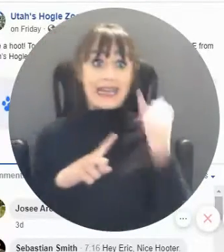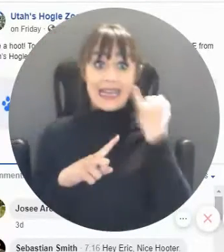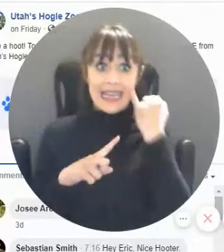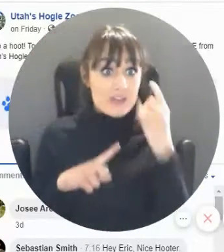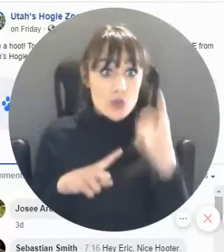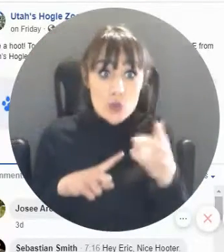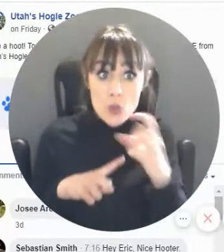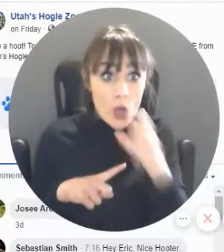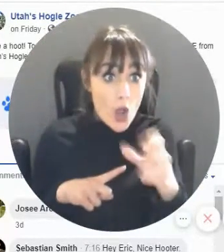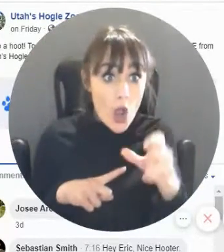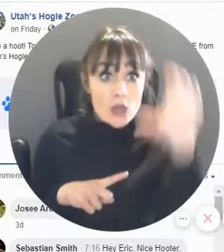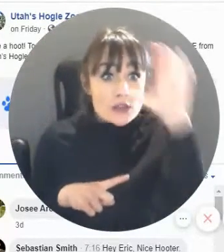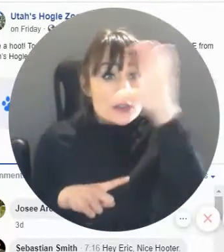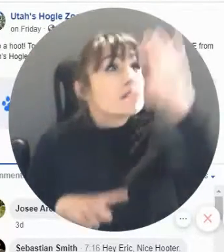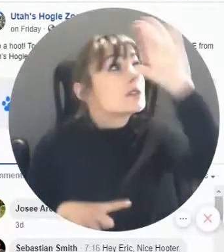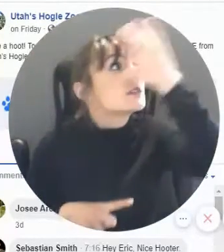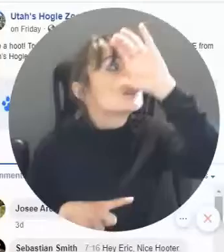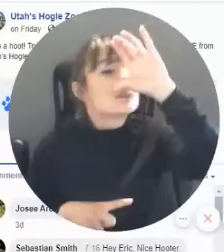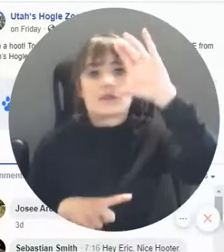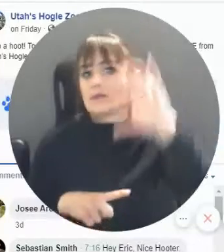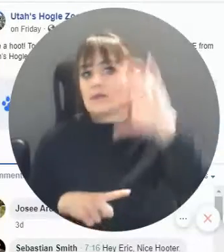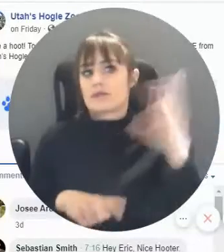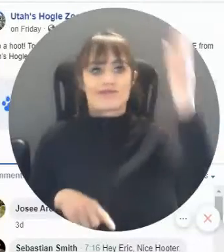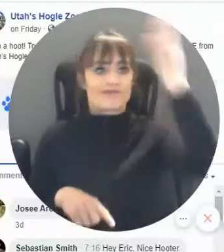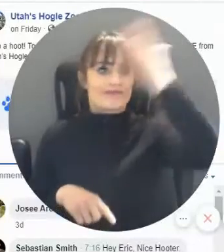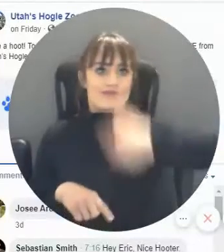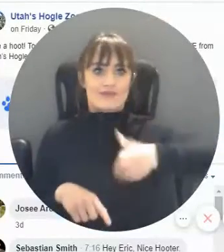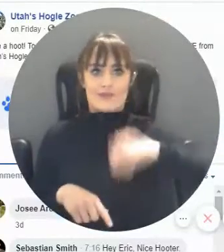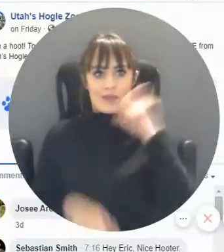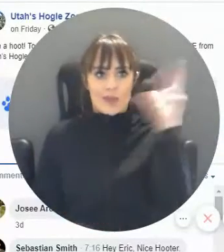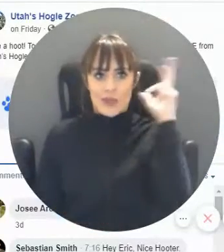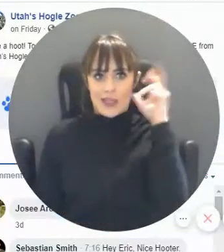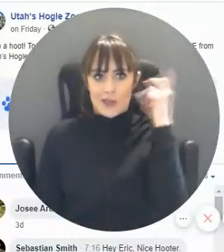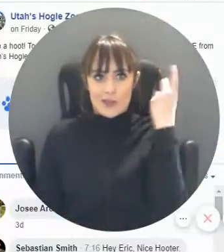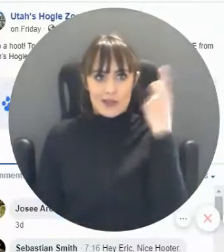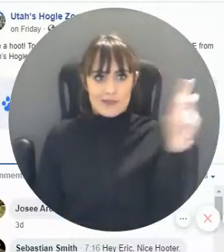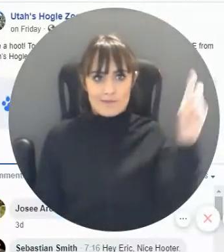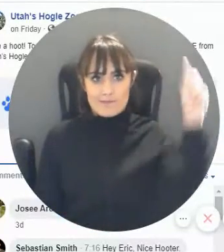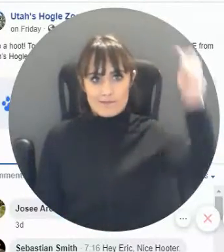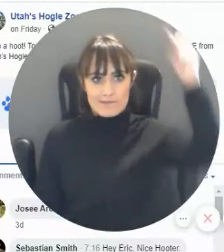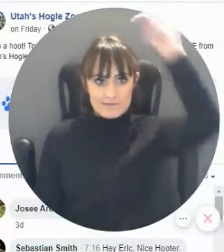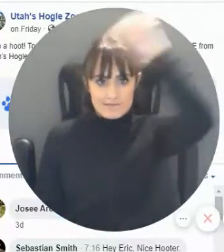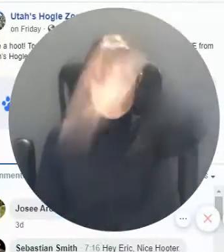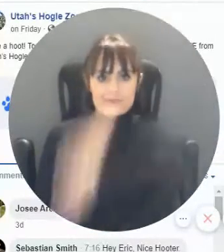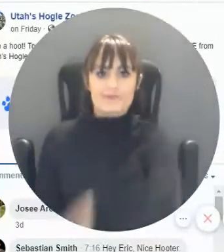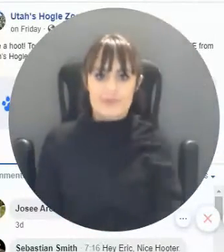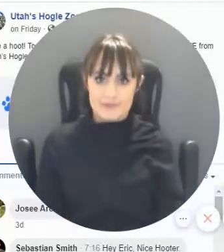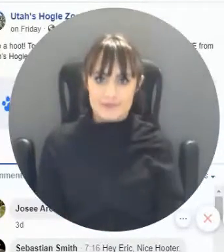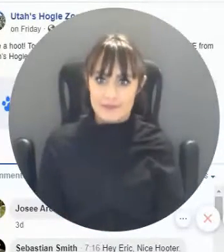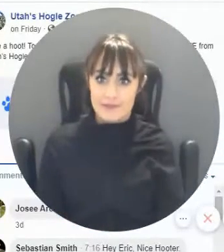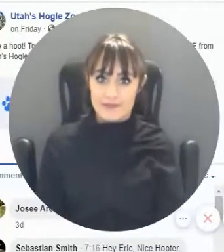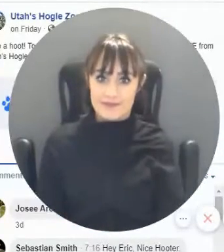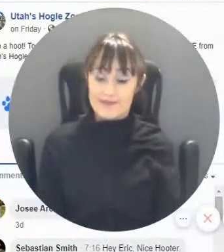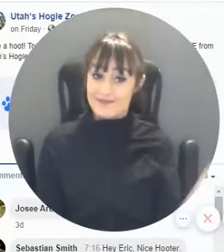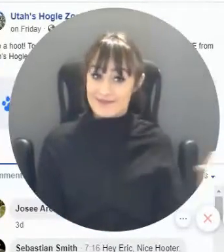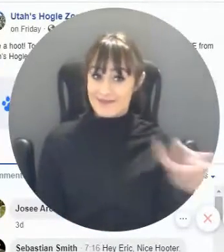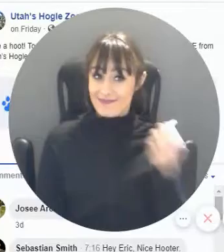These guys pretty much have a silent flight. It's a part of their element of surprise. Brad: Just another thing to love about owls, gang.